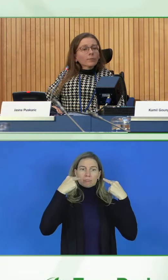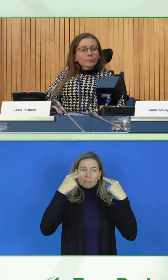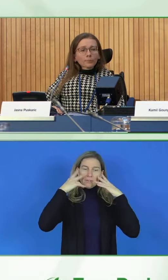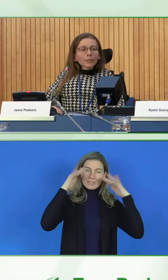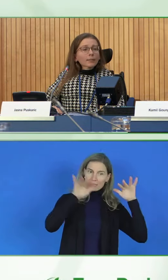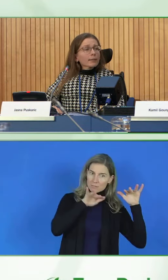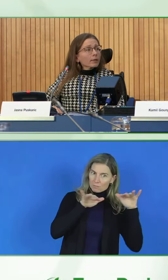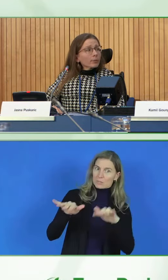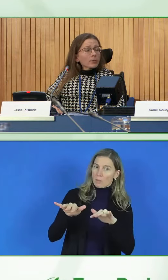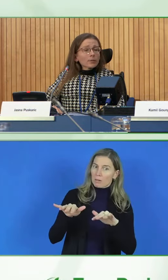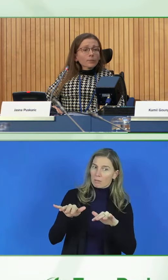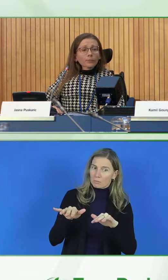Next slide, please.